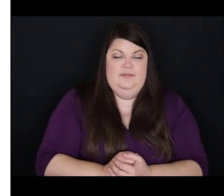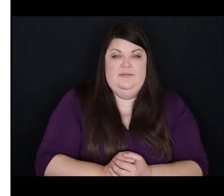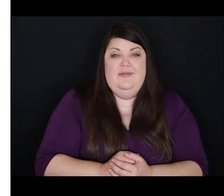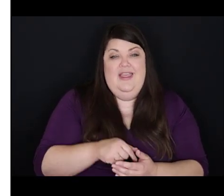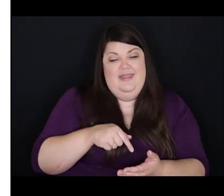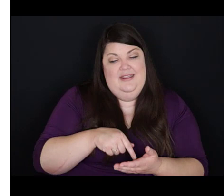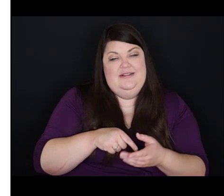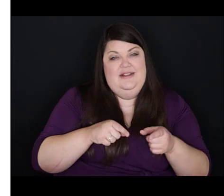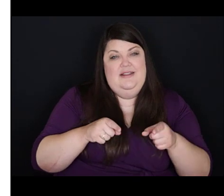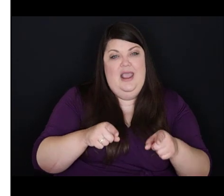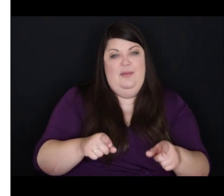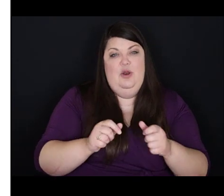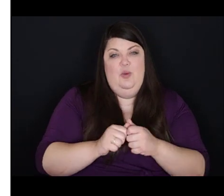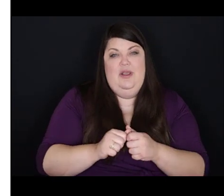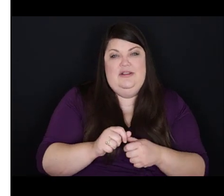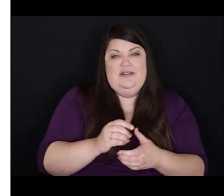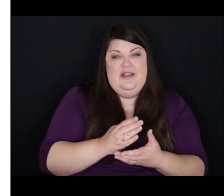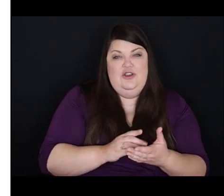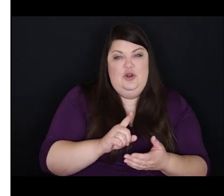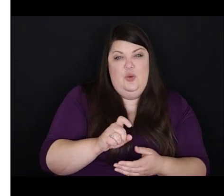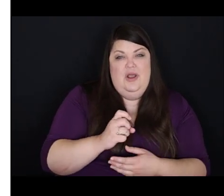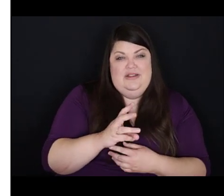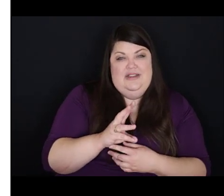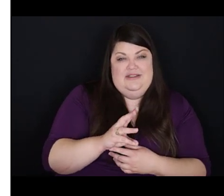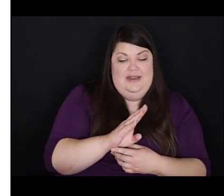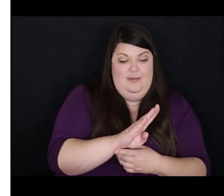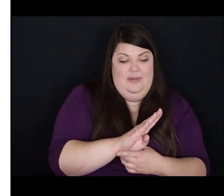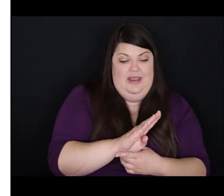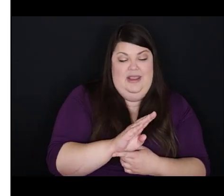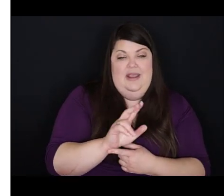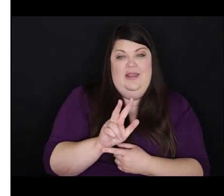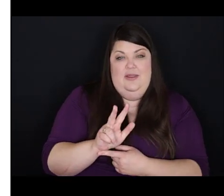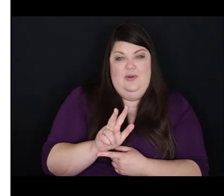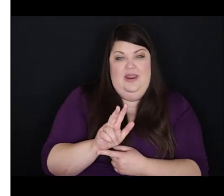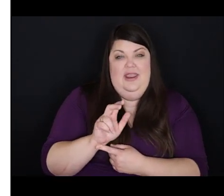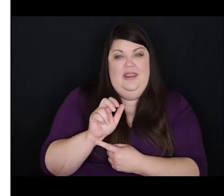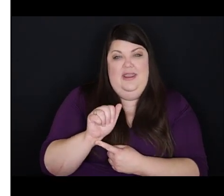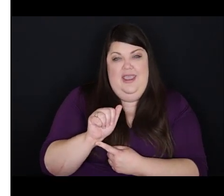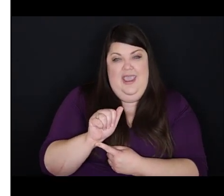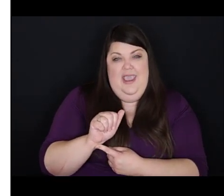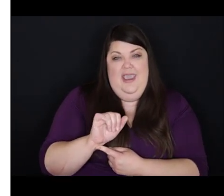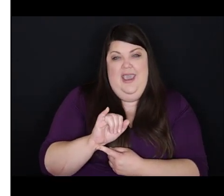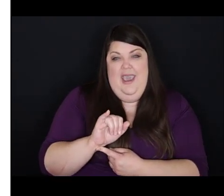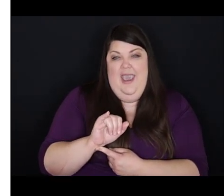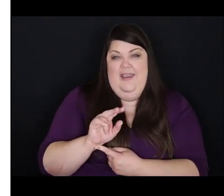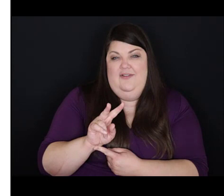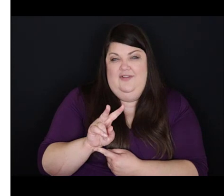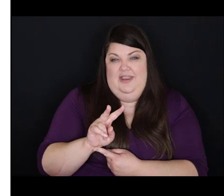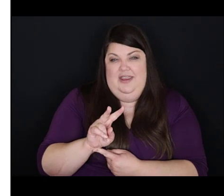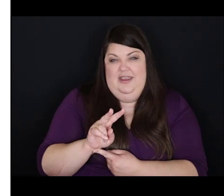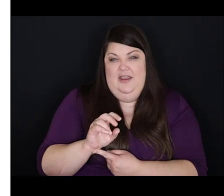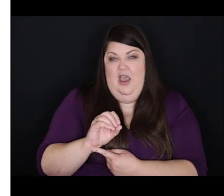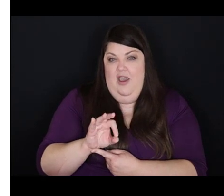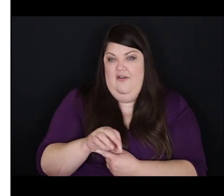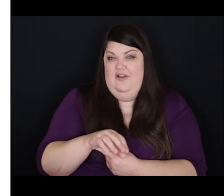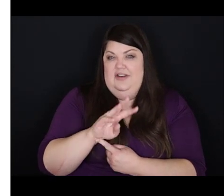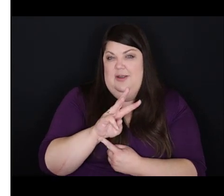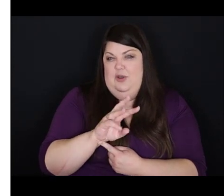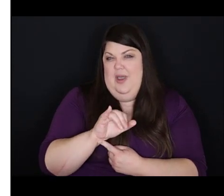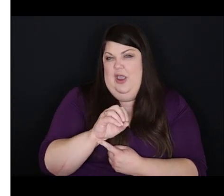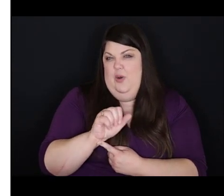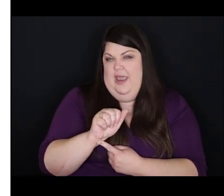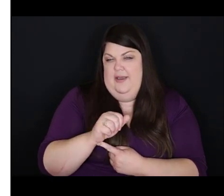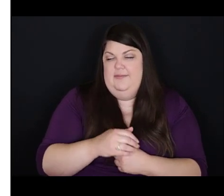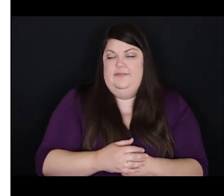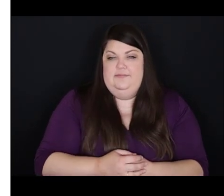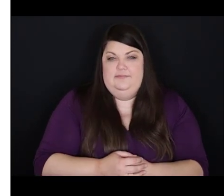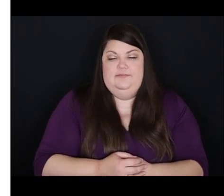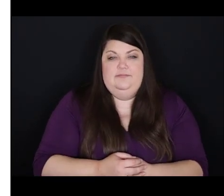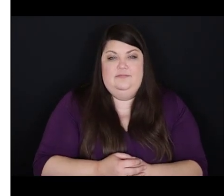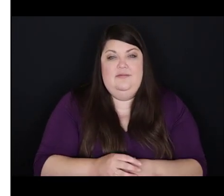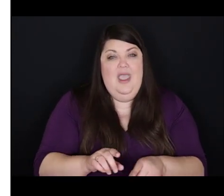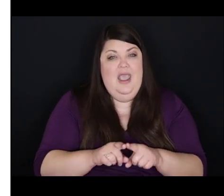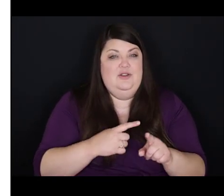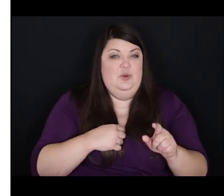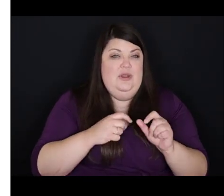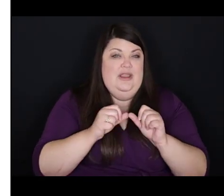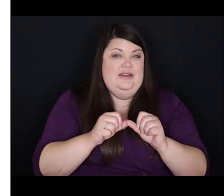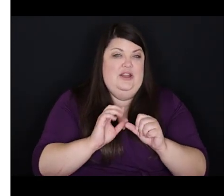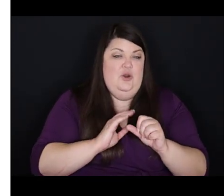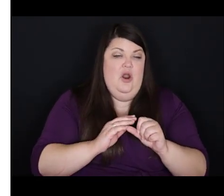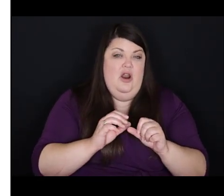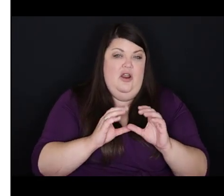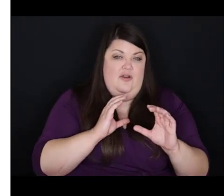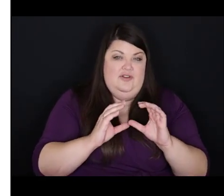with section 116 (b)(3)(A)(iv) of WIOA. As we continue our conversation about